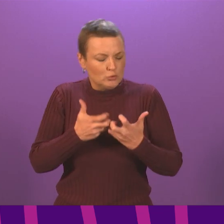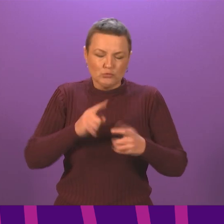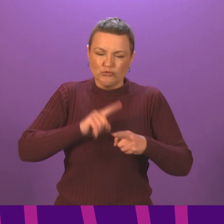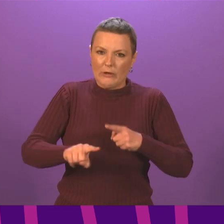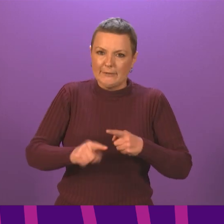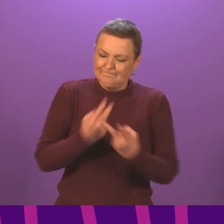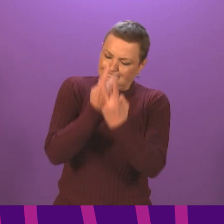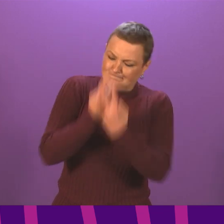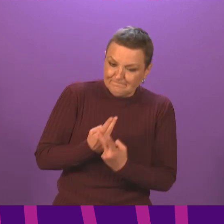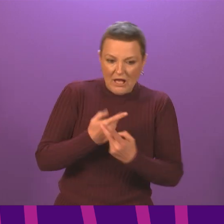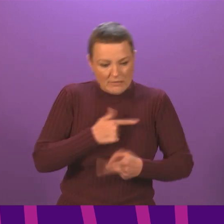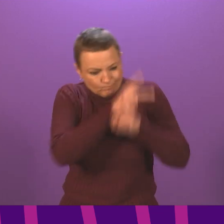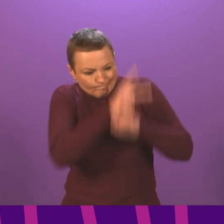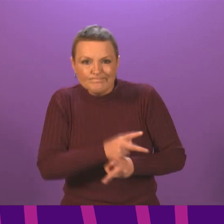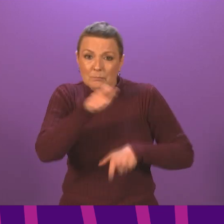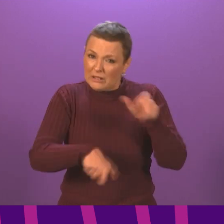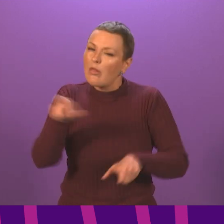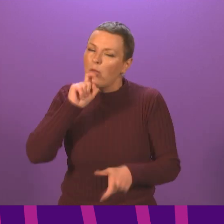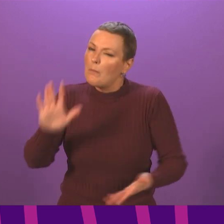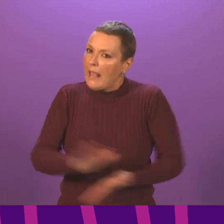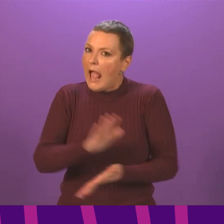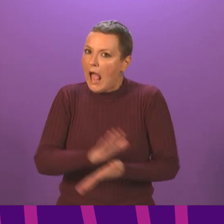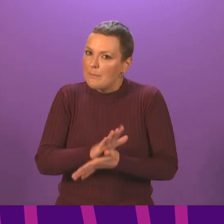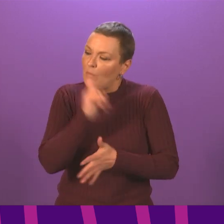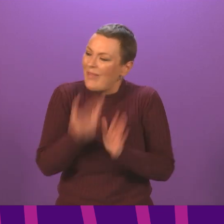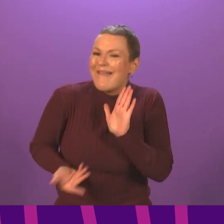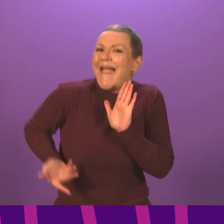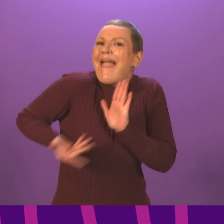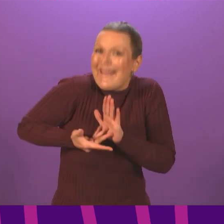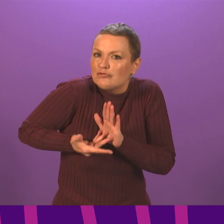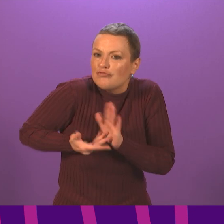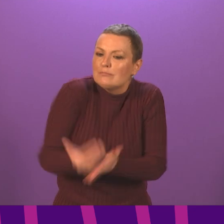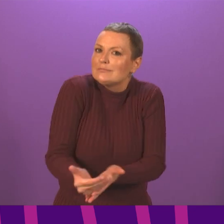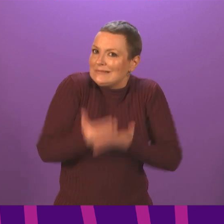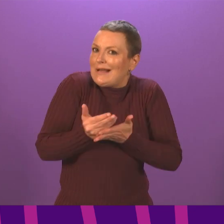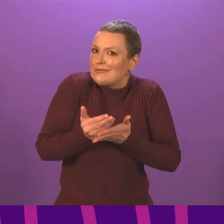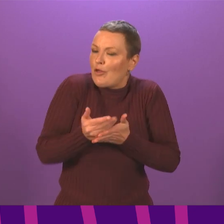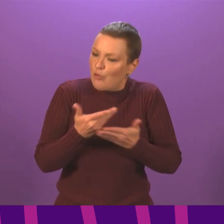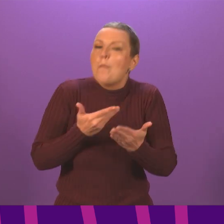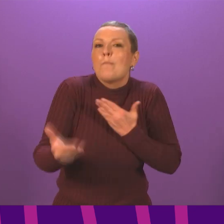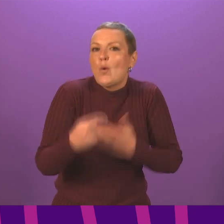to protect themselves and the patients whom they care for, will welcome that additional layer of protection.